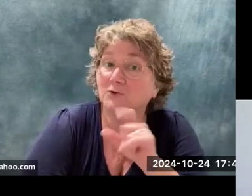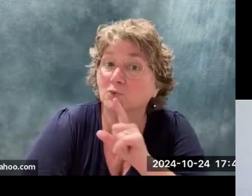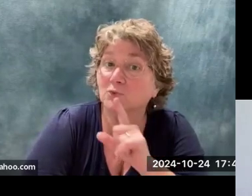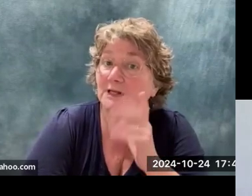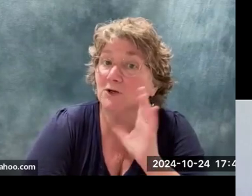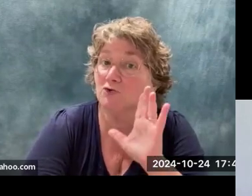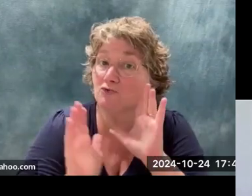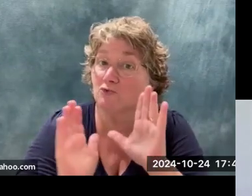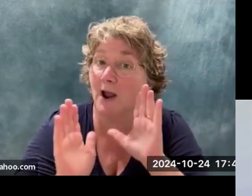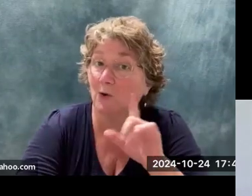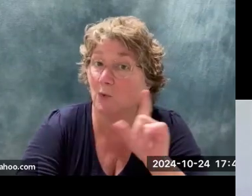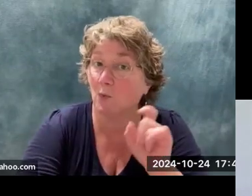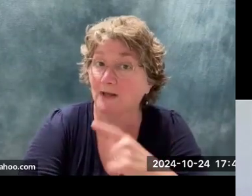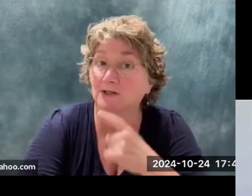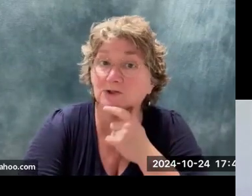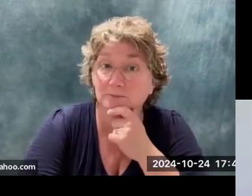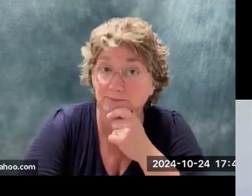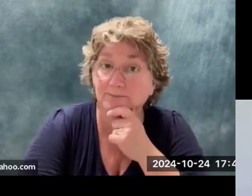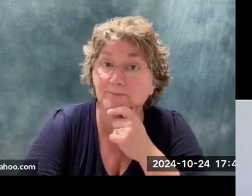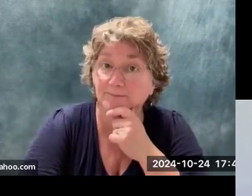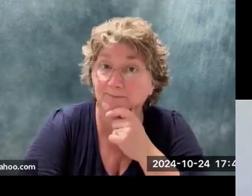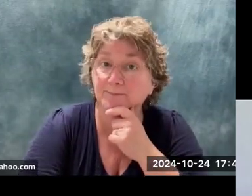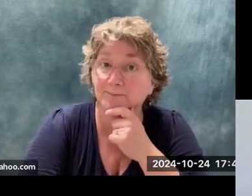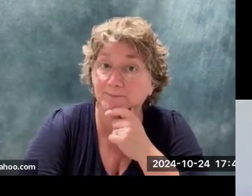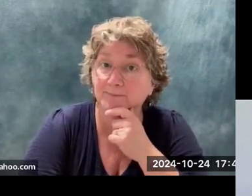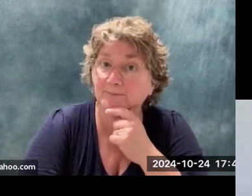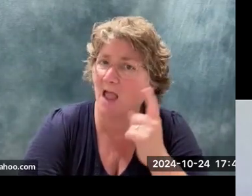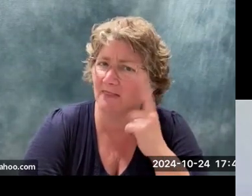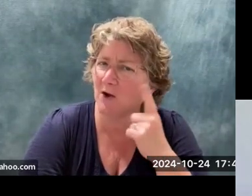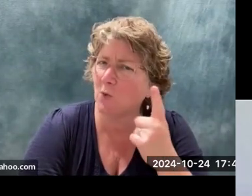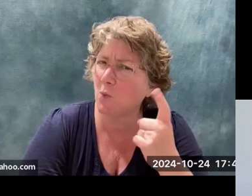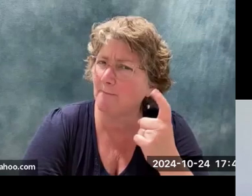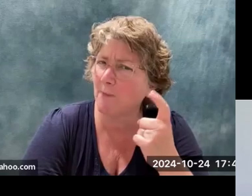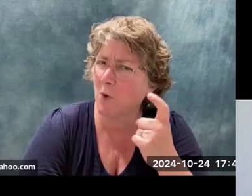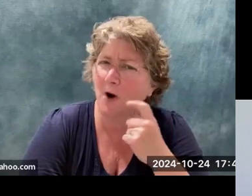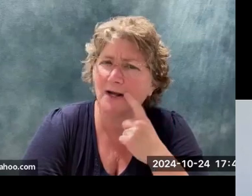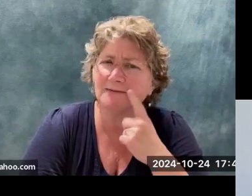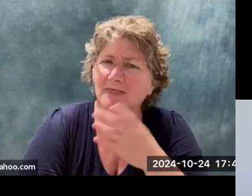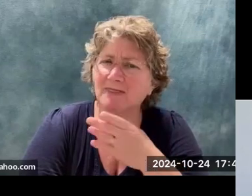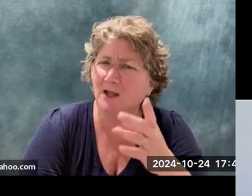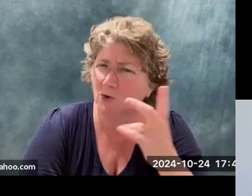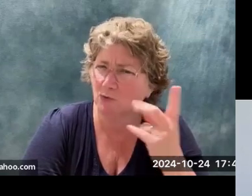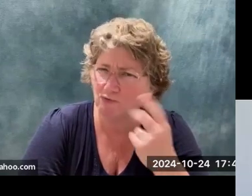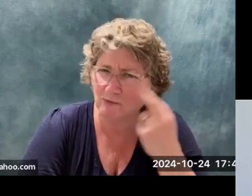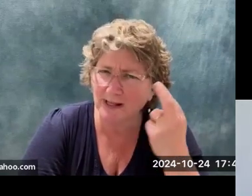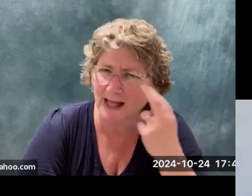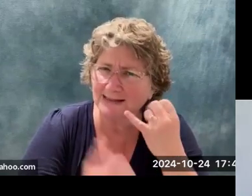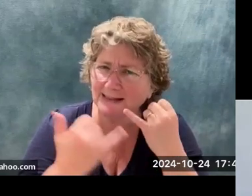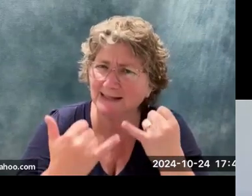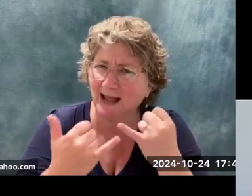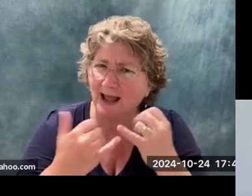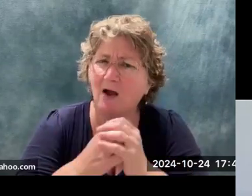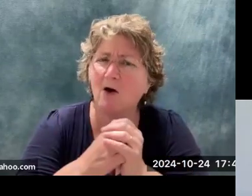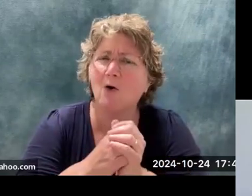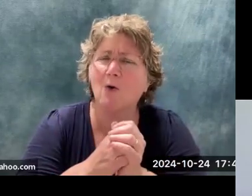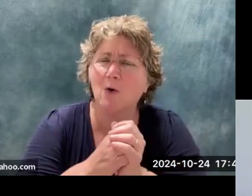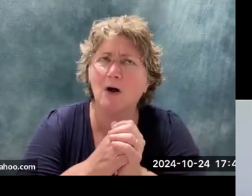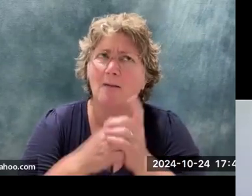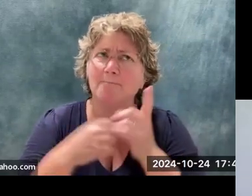I think one other thing that we're realizing is that, you know, mental health is kind of a